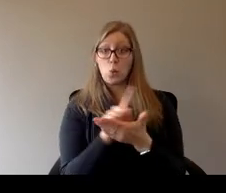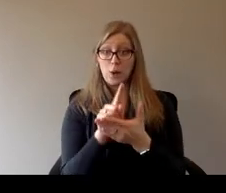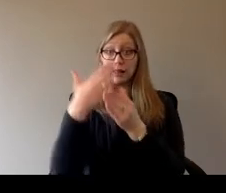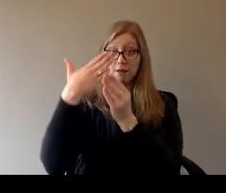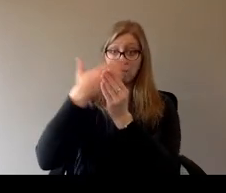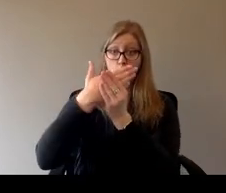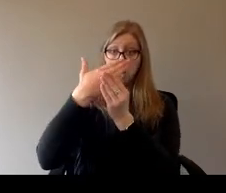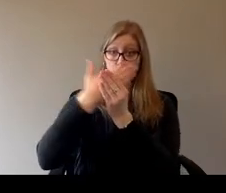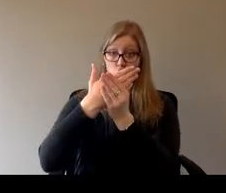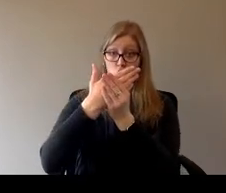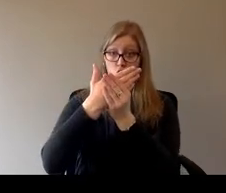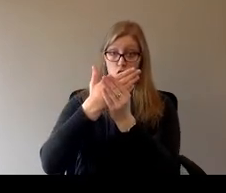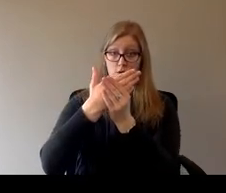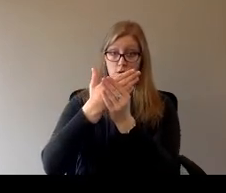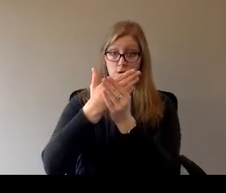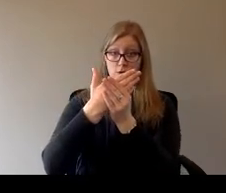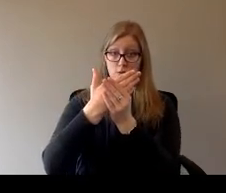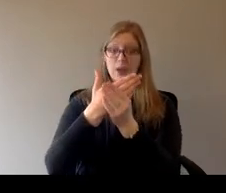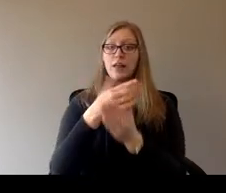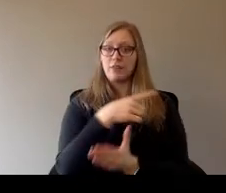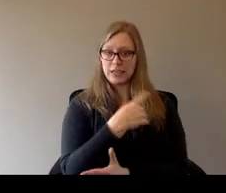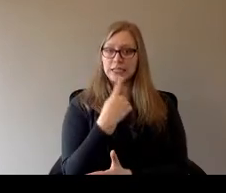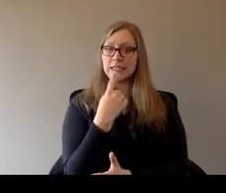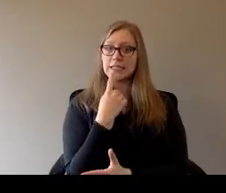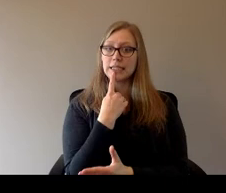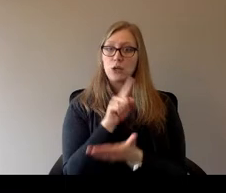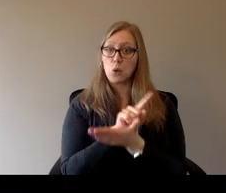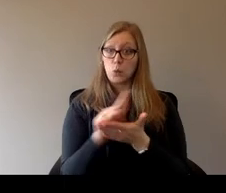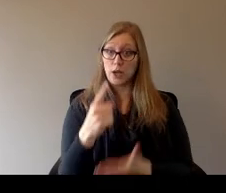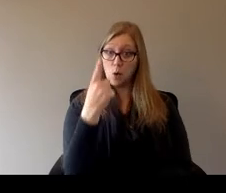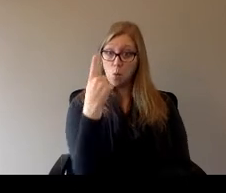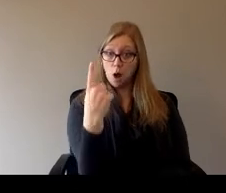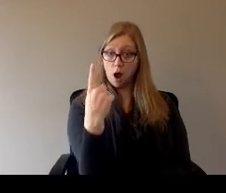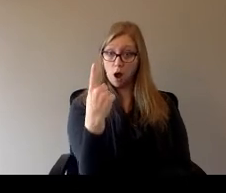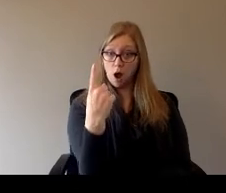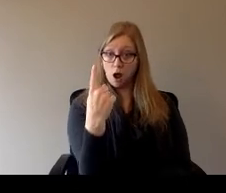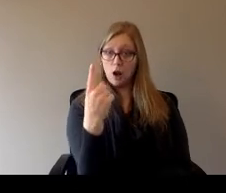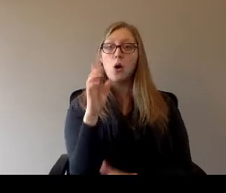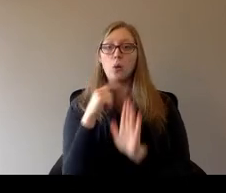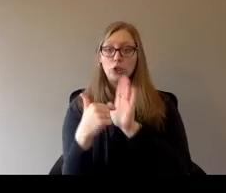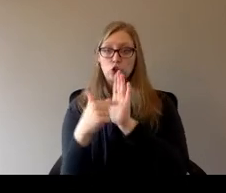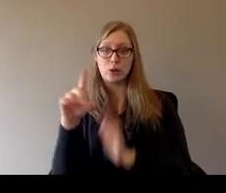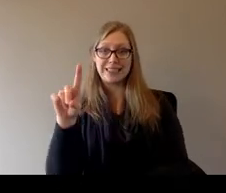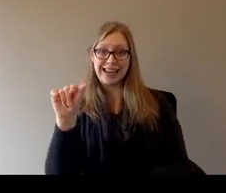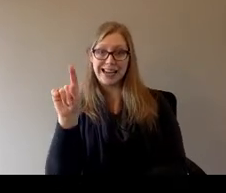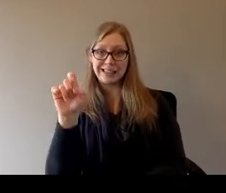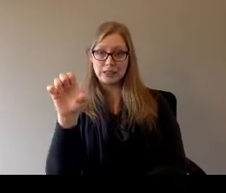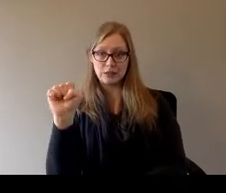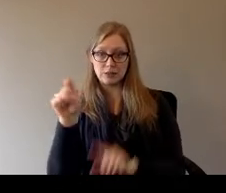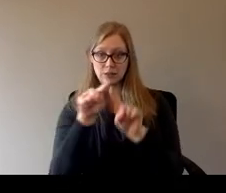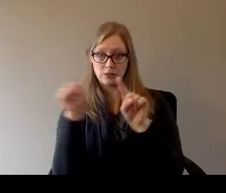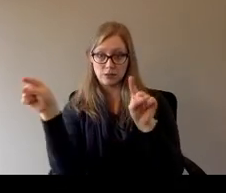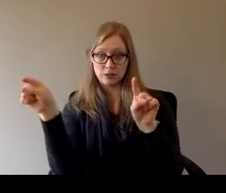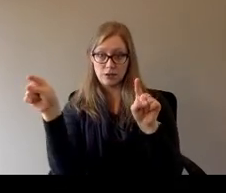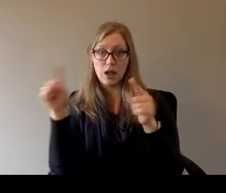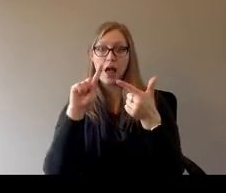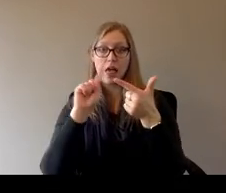folder, week 1. The dates behind it. Then you'll have 3 lessons.